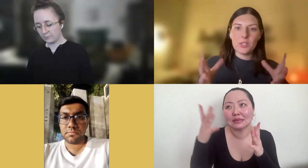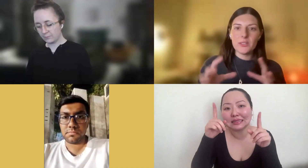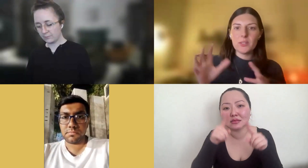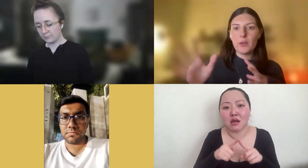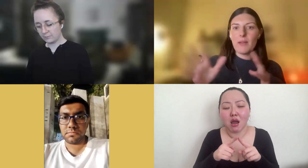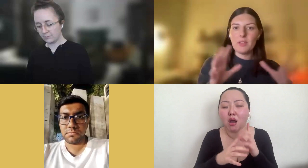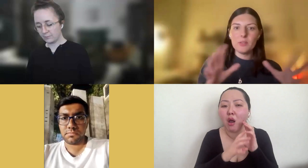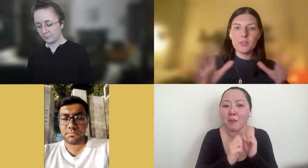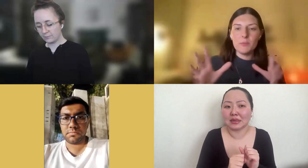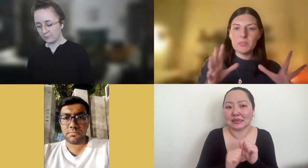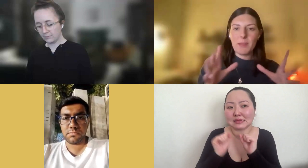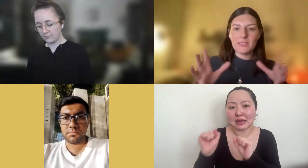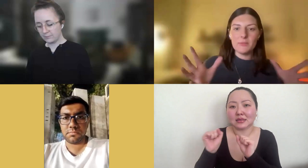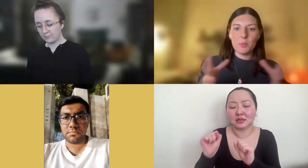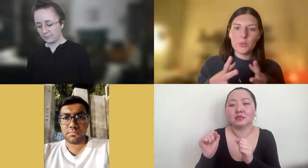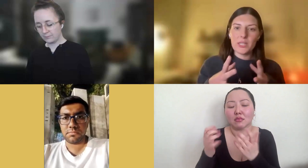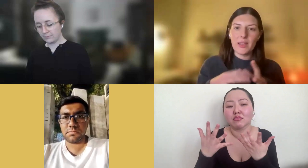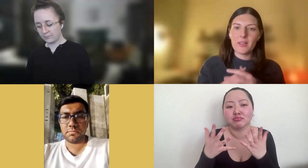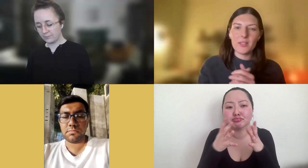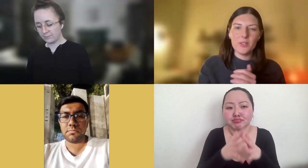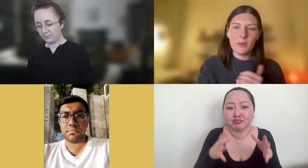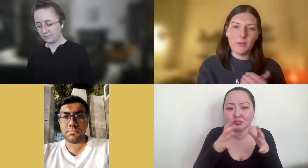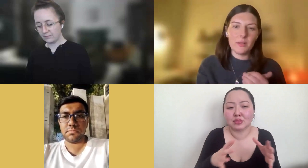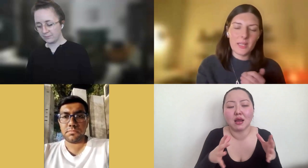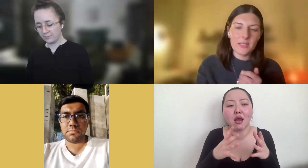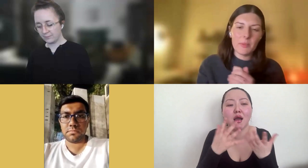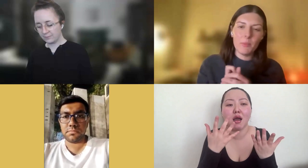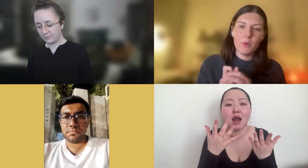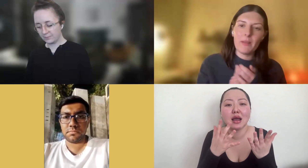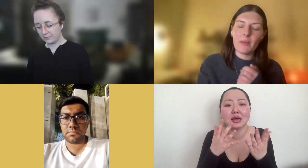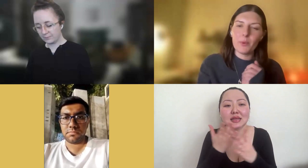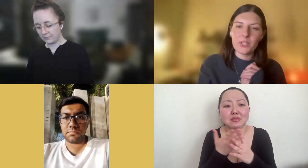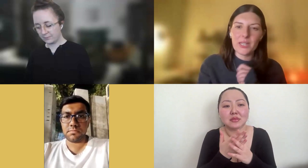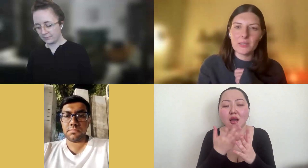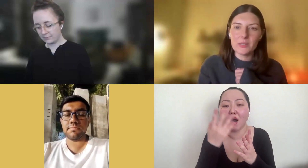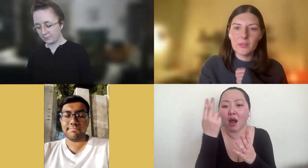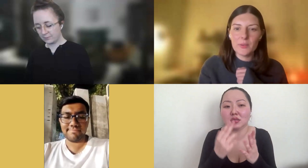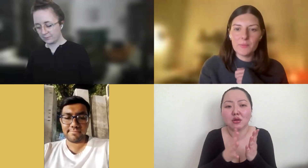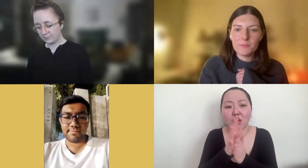and culture, having those two brought together. Can you tell us more about that project?